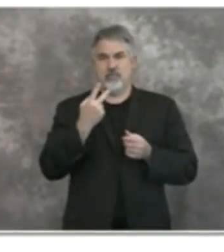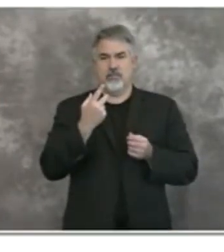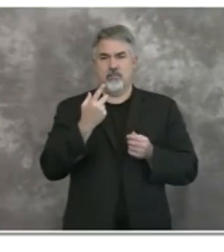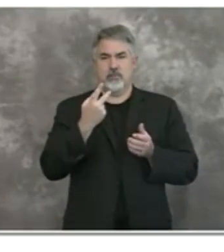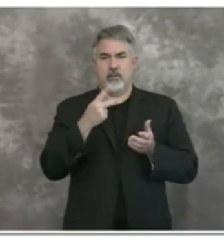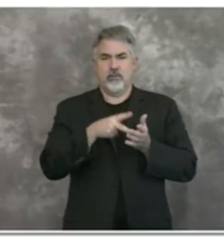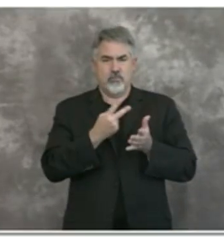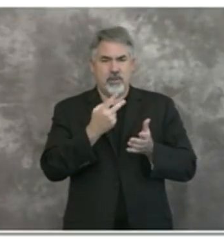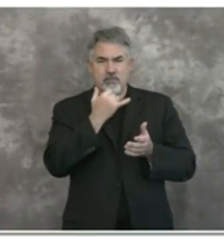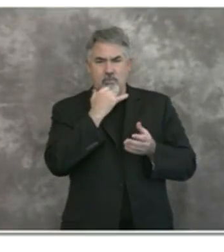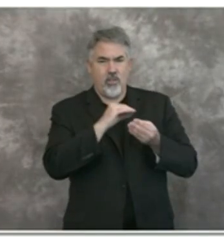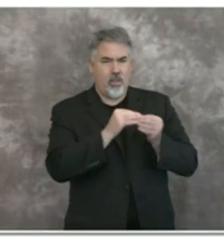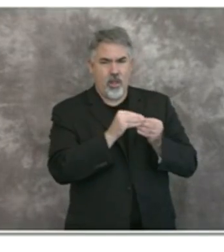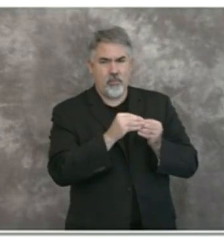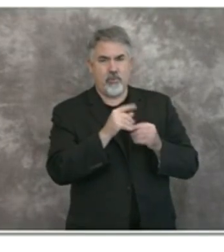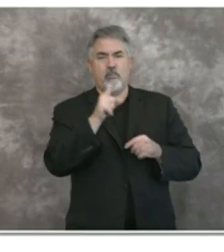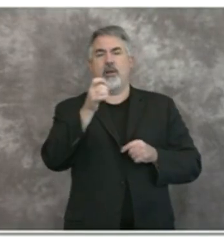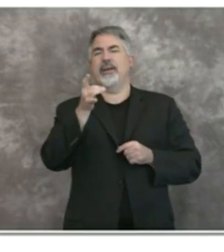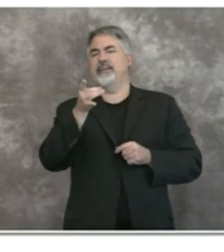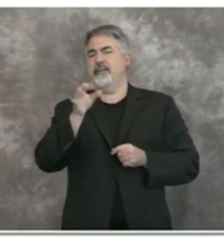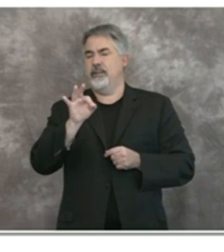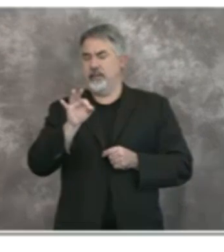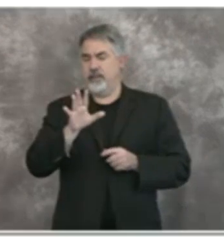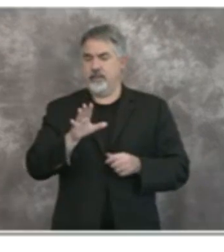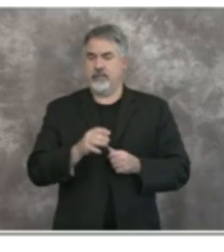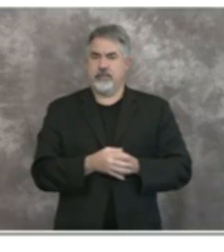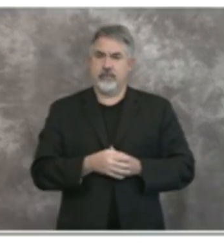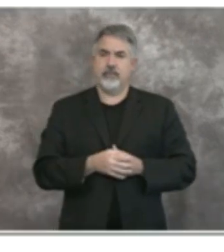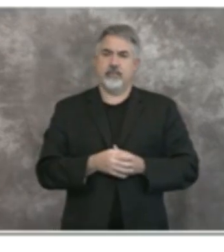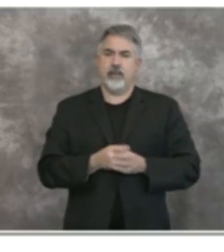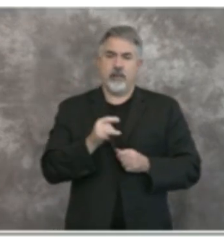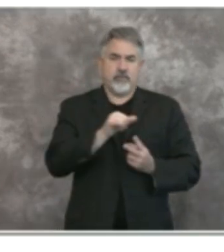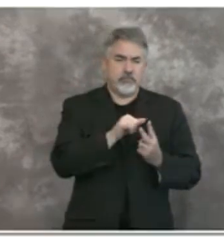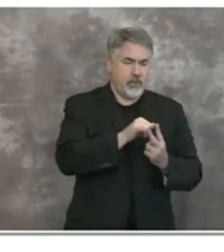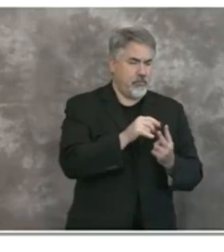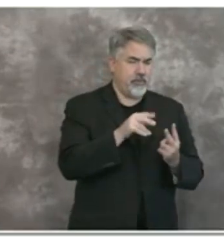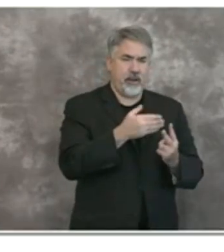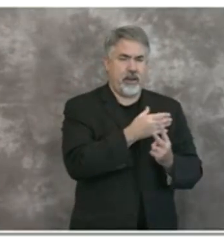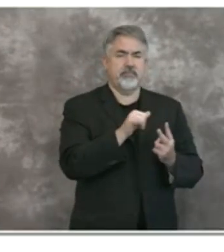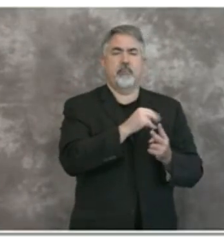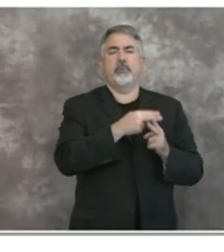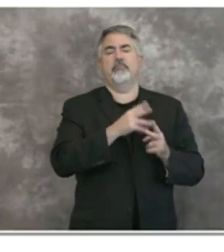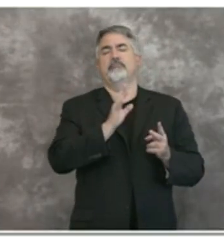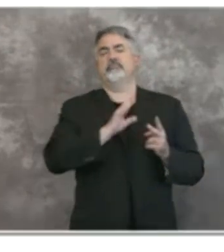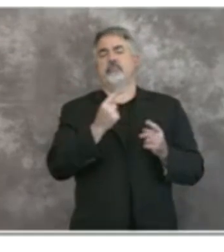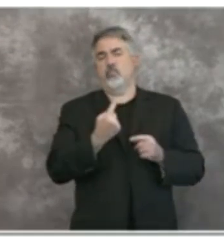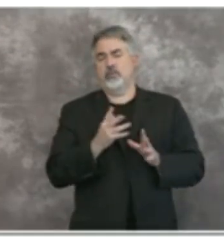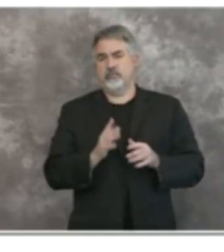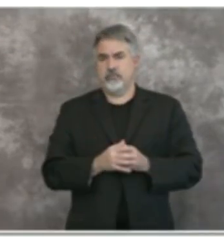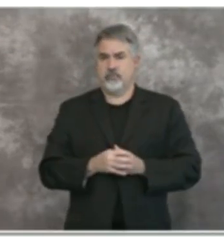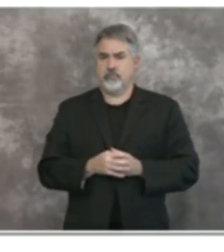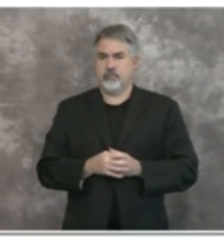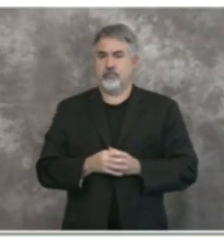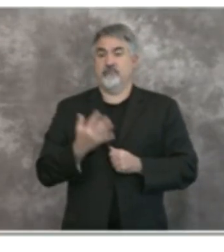WE REPORTED A TOTAL OF A 190 DEATHS. WE HAVE SINCE IDENTIFIED ONE DUPLICATE DECREASING THAT NUMBER TO ONE